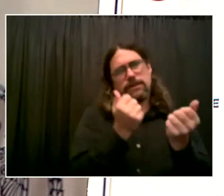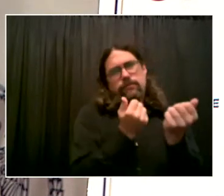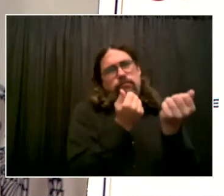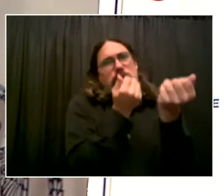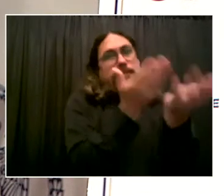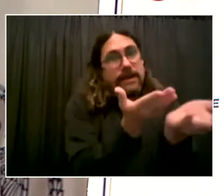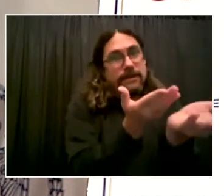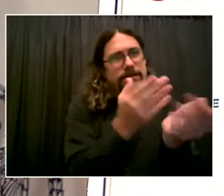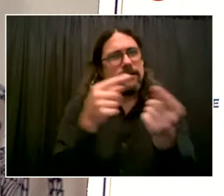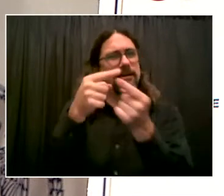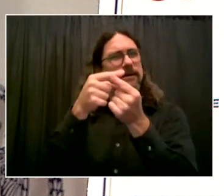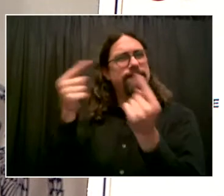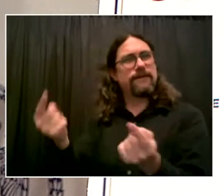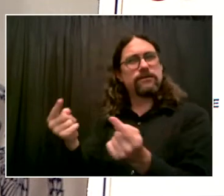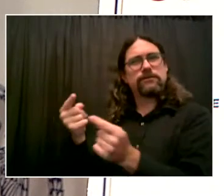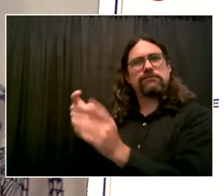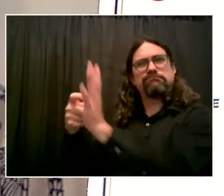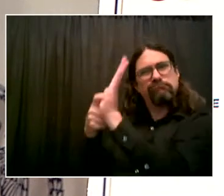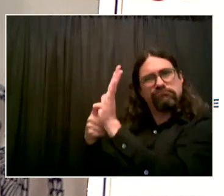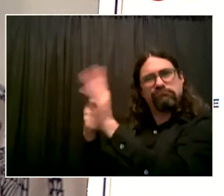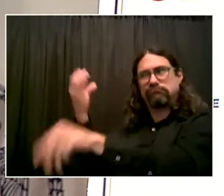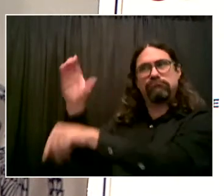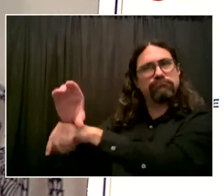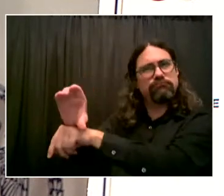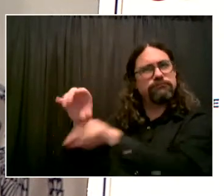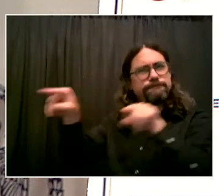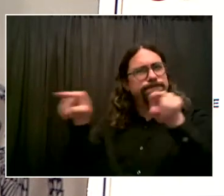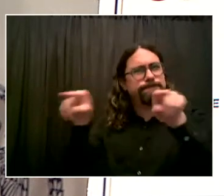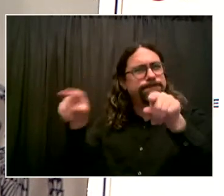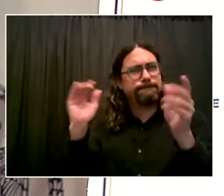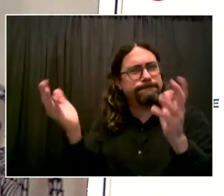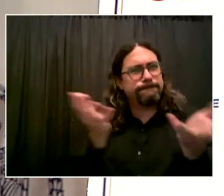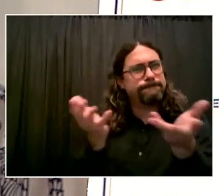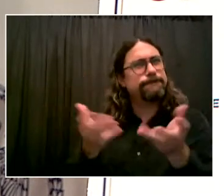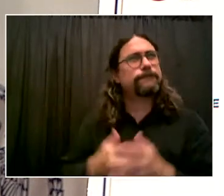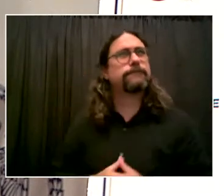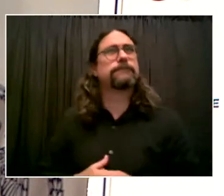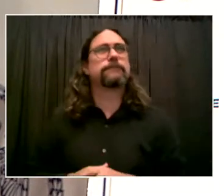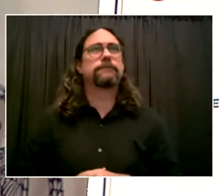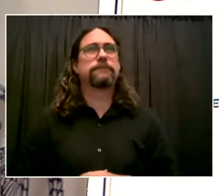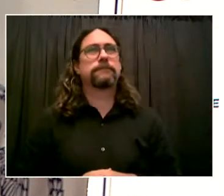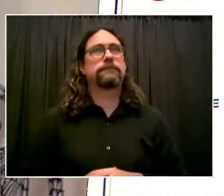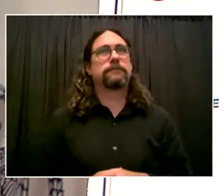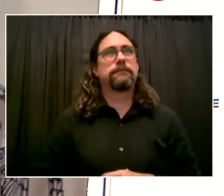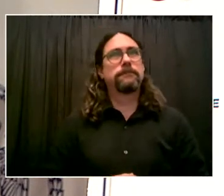TO DR. CHOKSHI AND DR. KATZ. RIGHT NOW, THEY WILL GO THROUGH THE DETAILS BUT THERE ARE PLACES